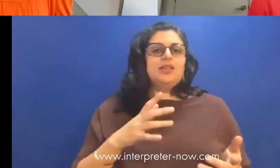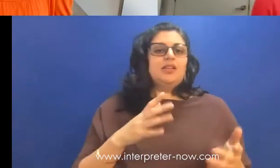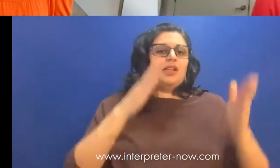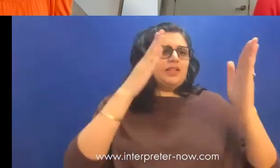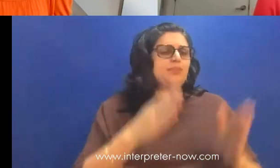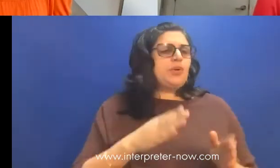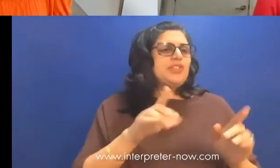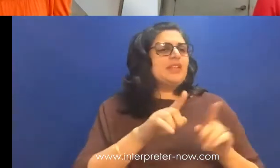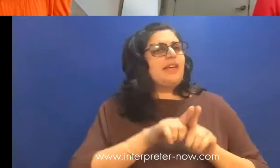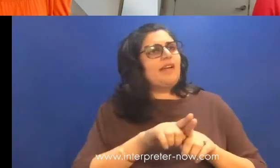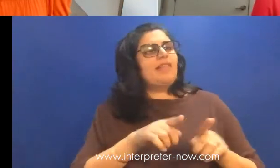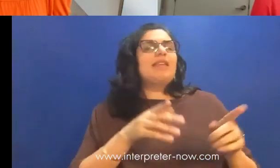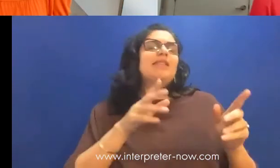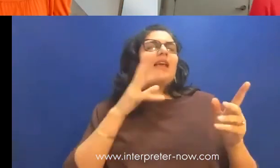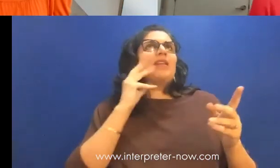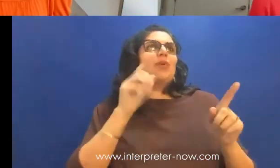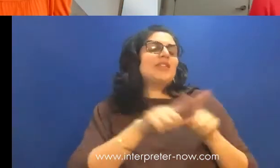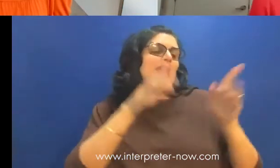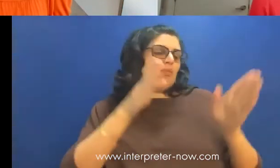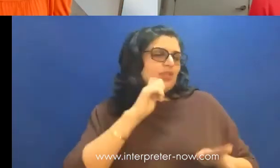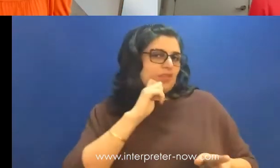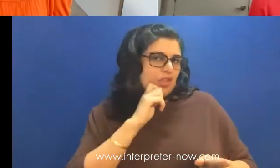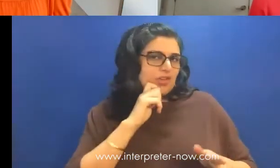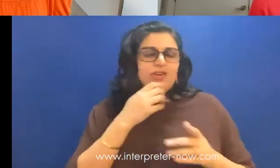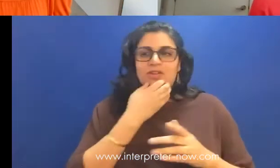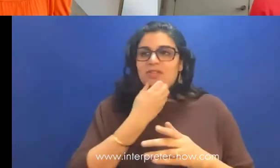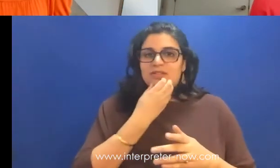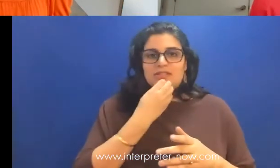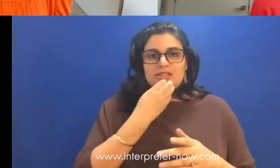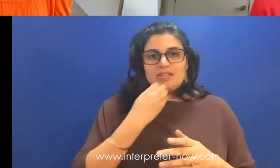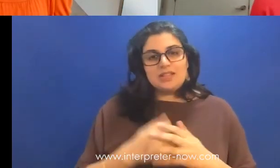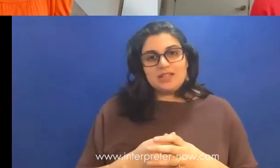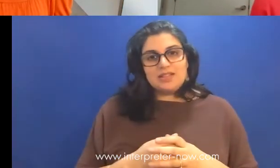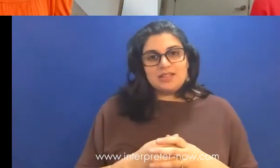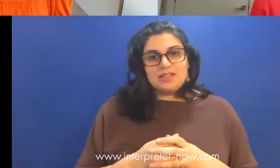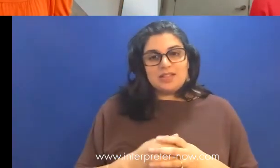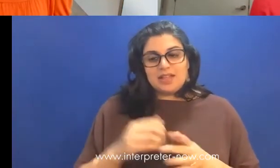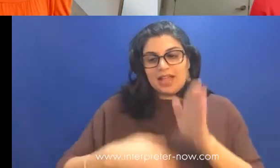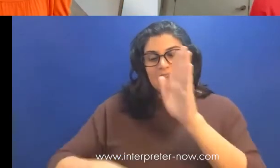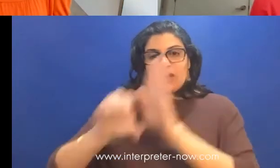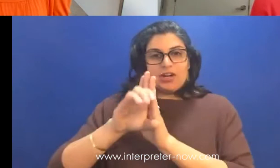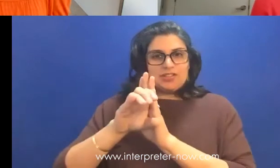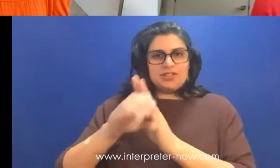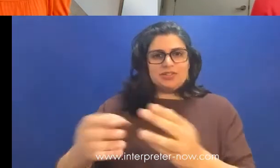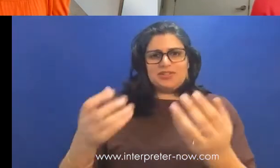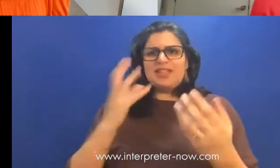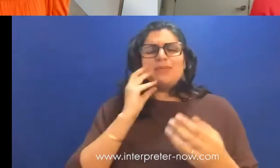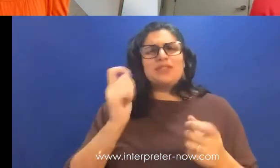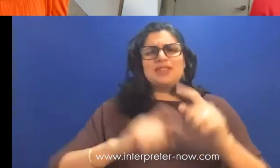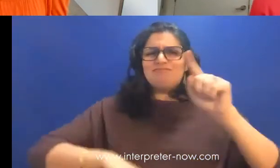This is what it's like to have characters with all sorts of various tensions and challenges.